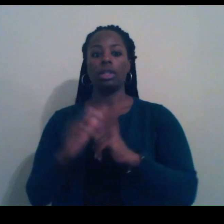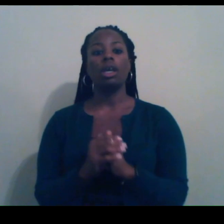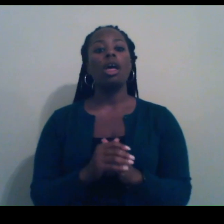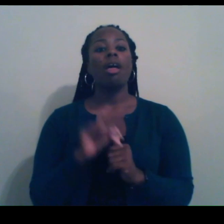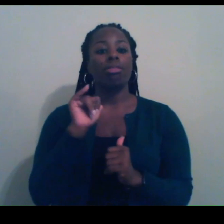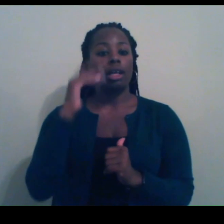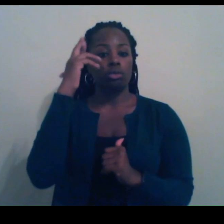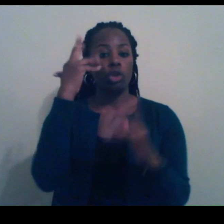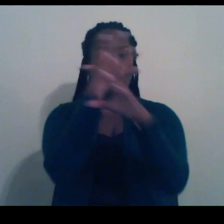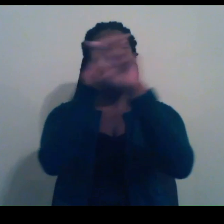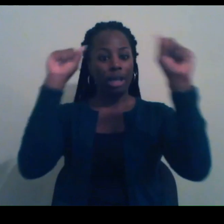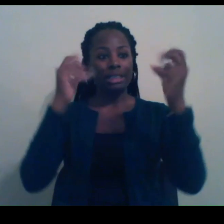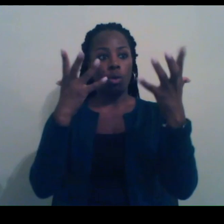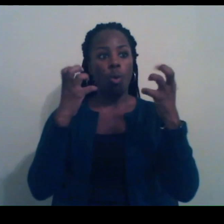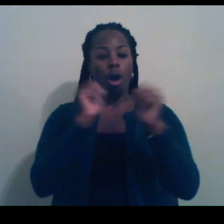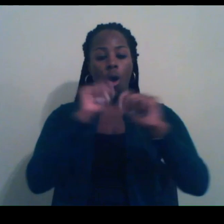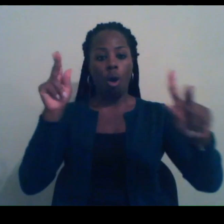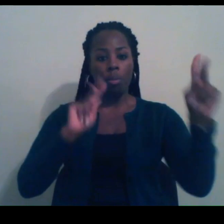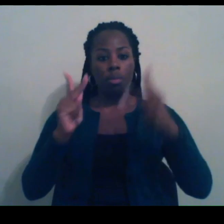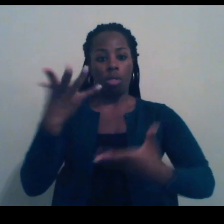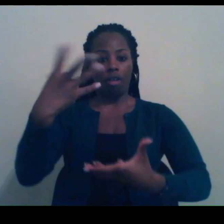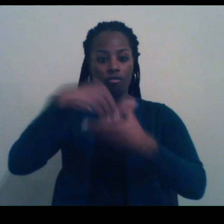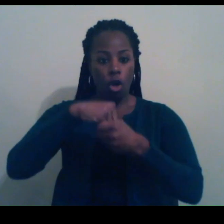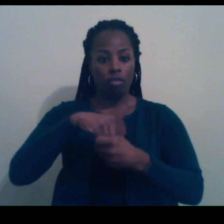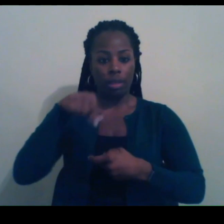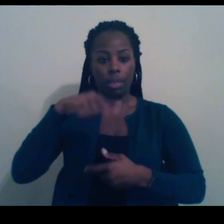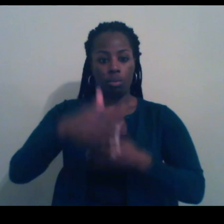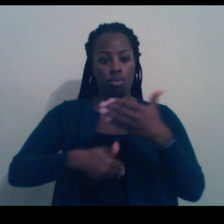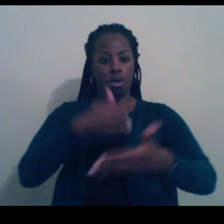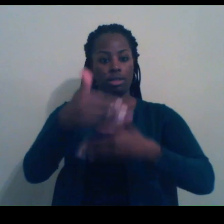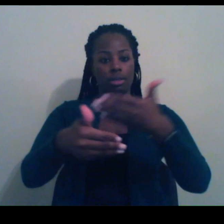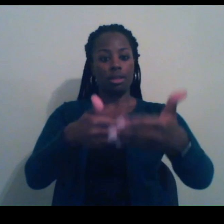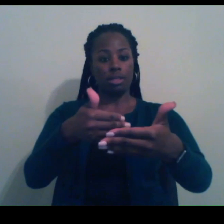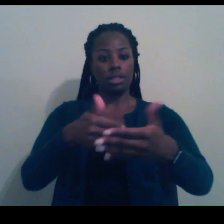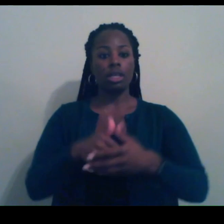protecting the American people including the steps in the last few days to